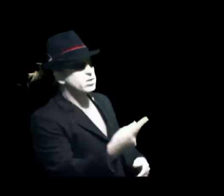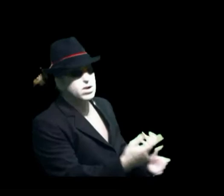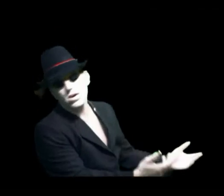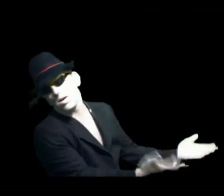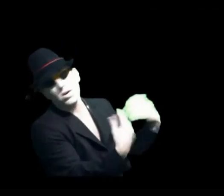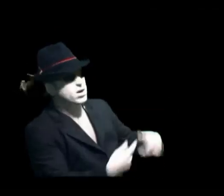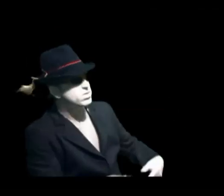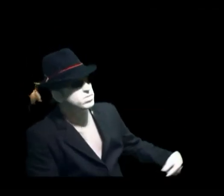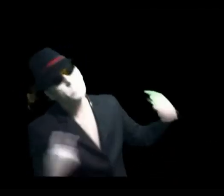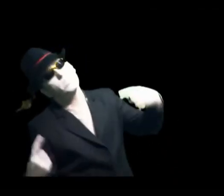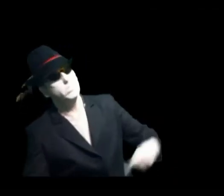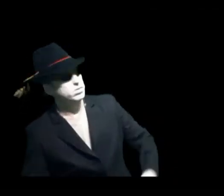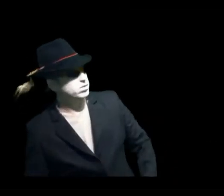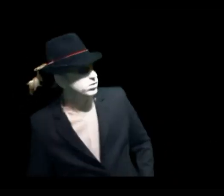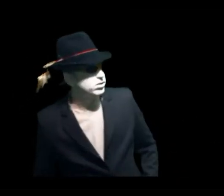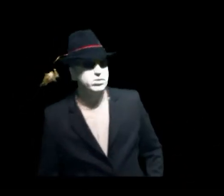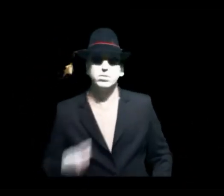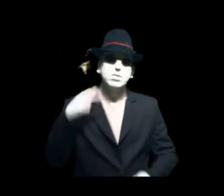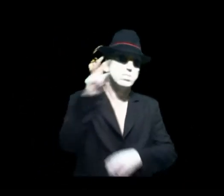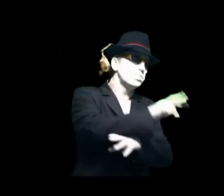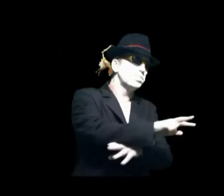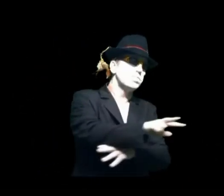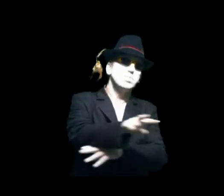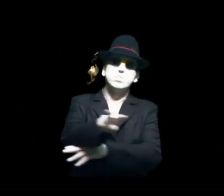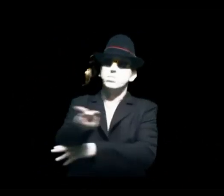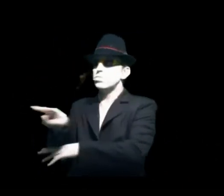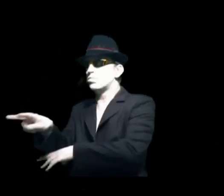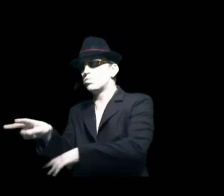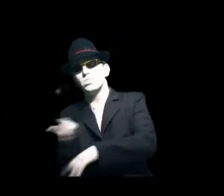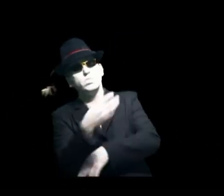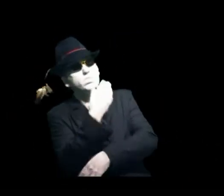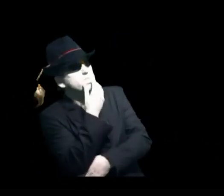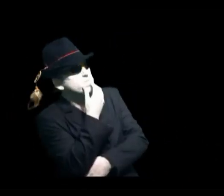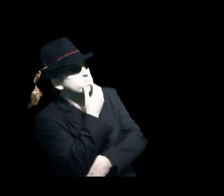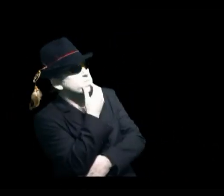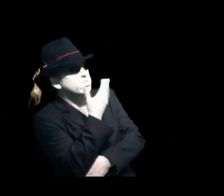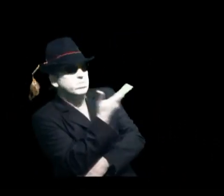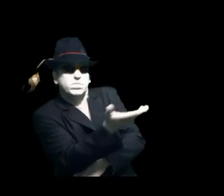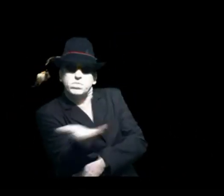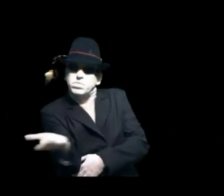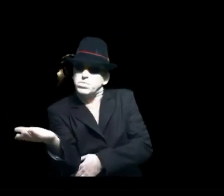inspiring my cliche to act shit taking a long deep hard look at whats really going on shit